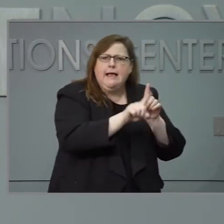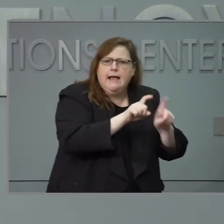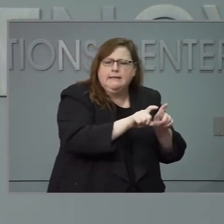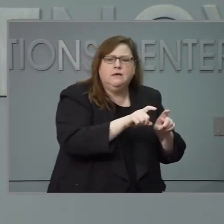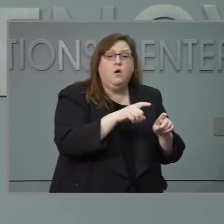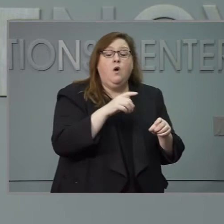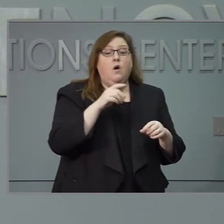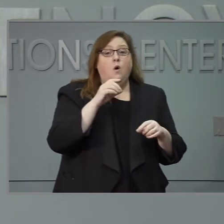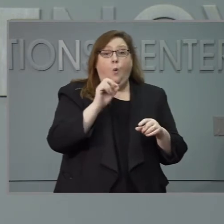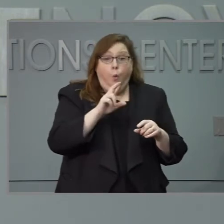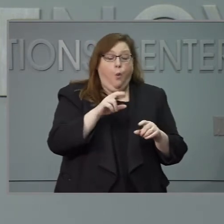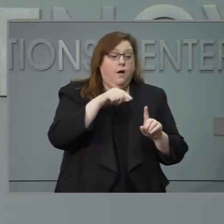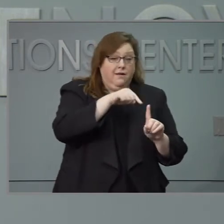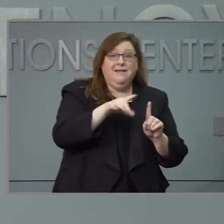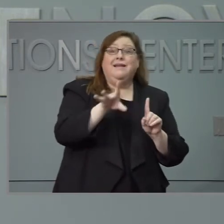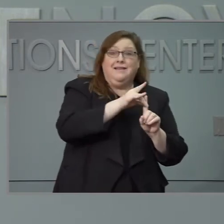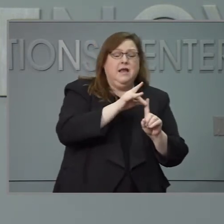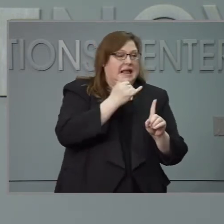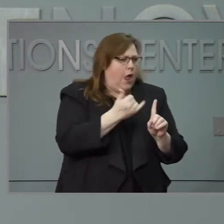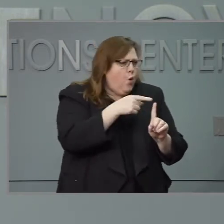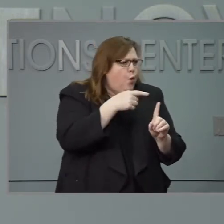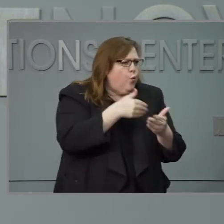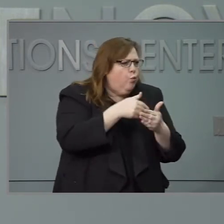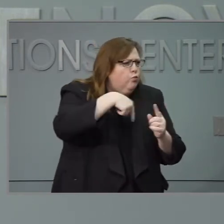DÍA, PORQUE DE HECHO, LA GENTE DE SEGURIDAD DE EMPLEO NO